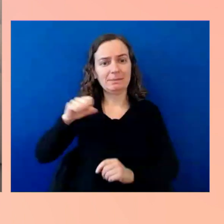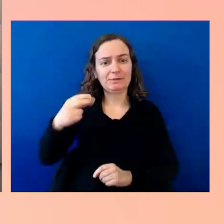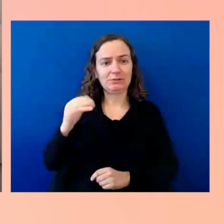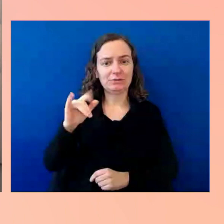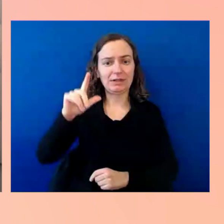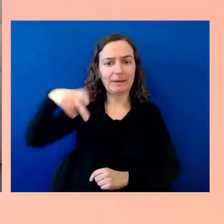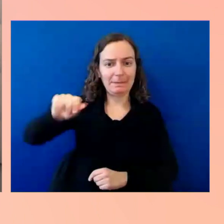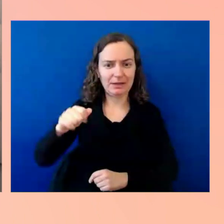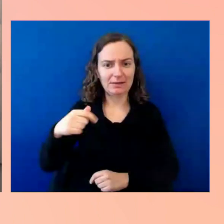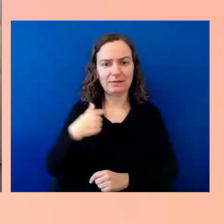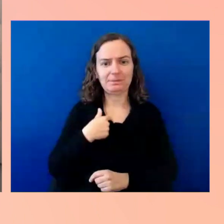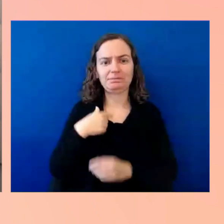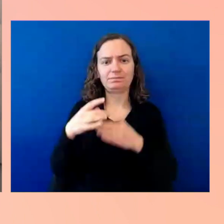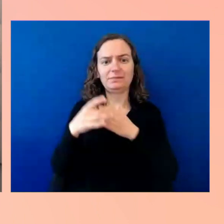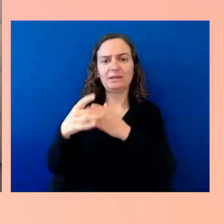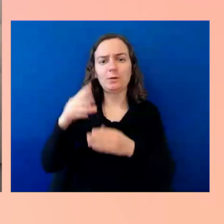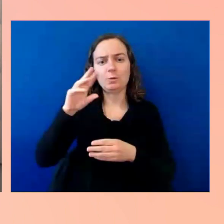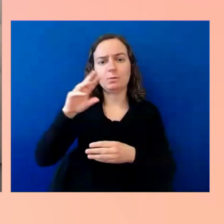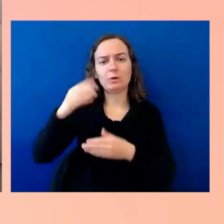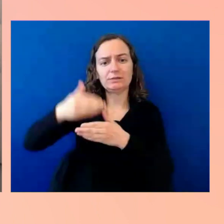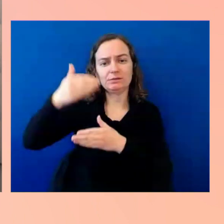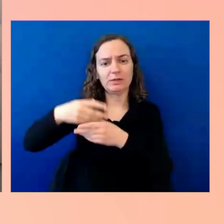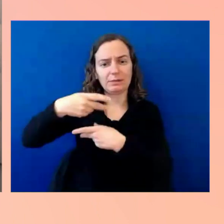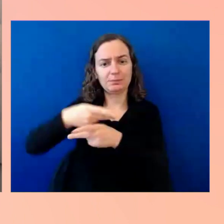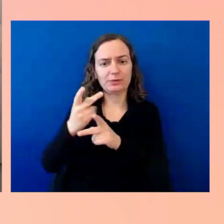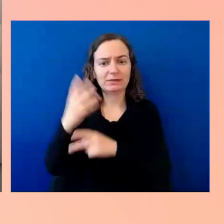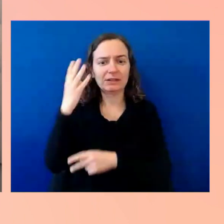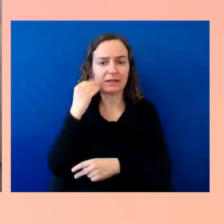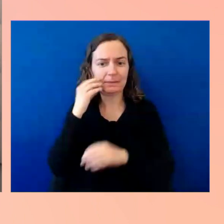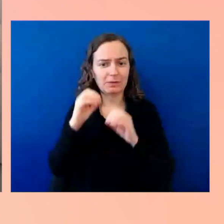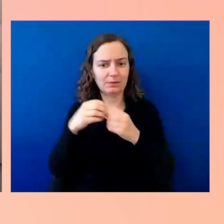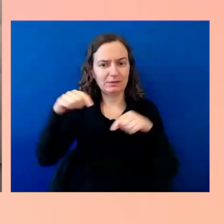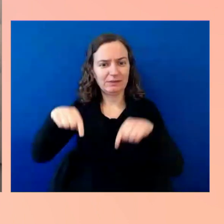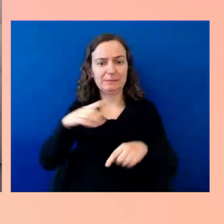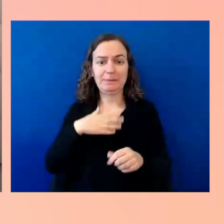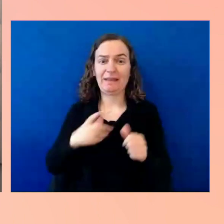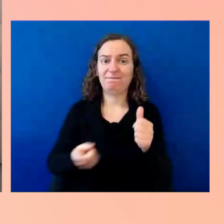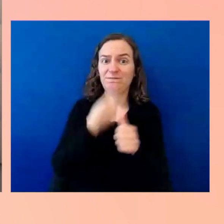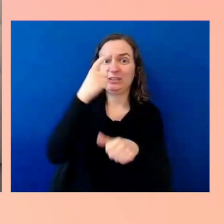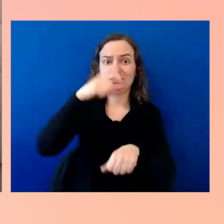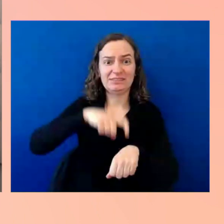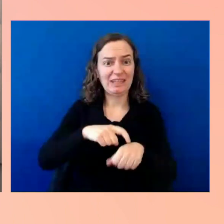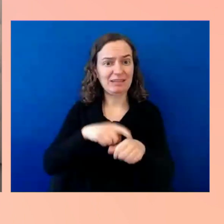This is my first opportunity to present at Ability Summit. I'm incredibly excited to be